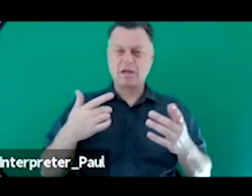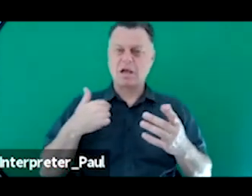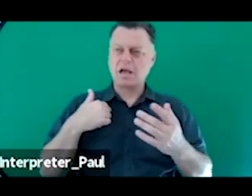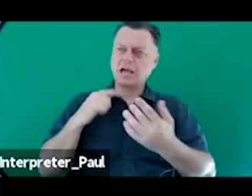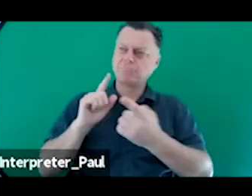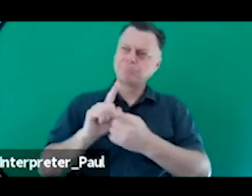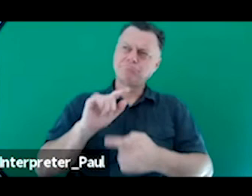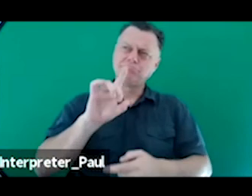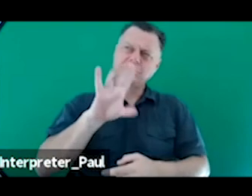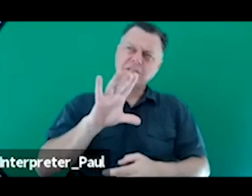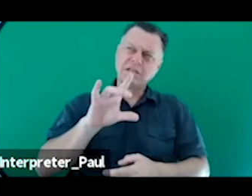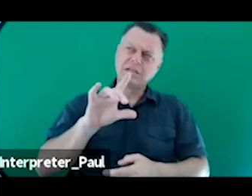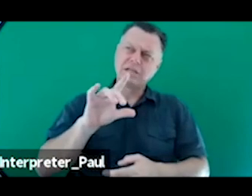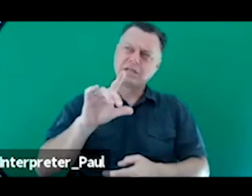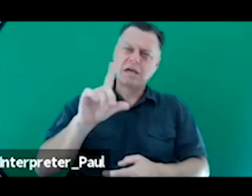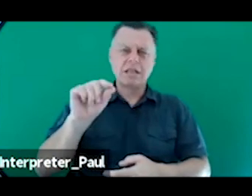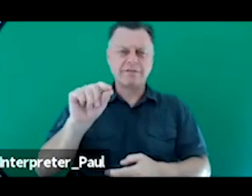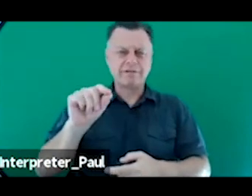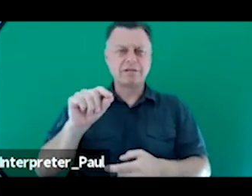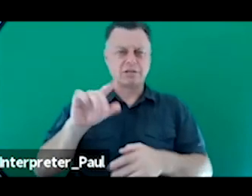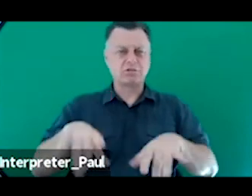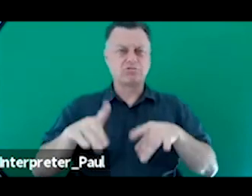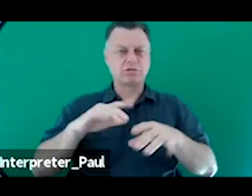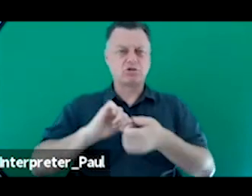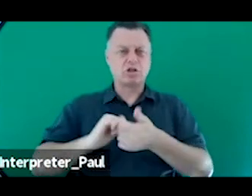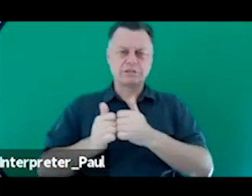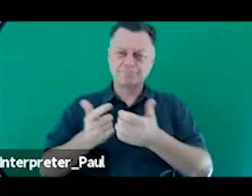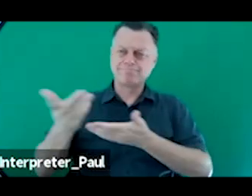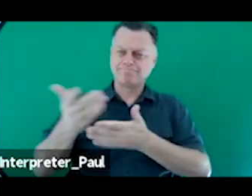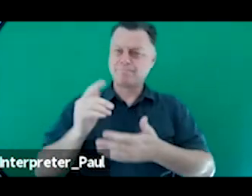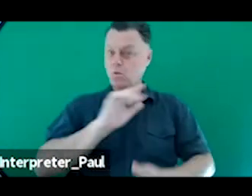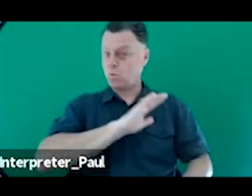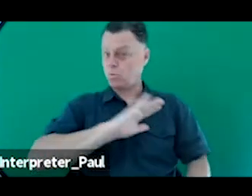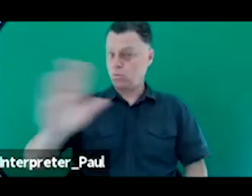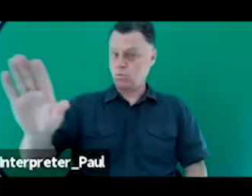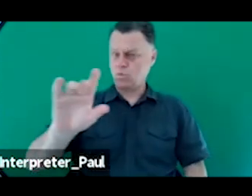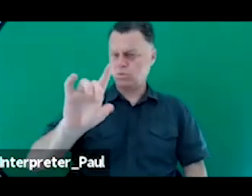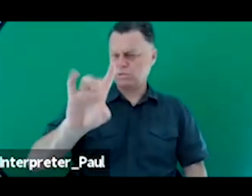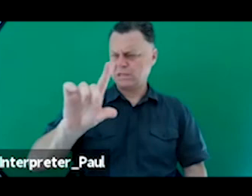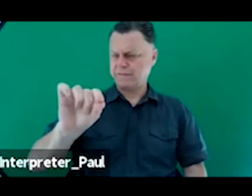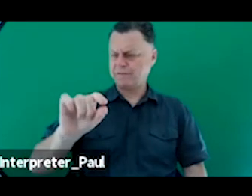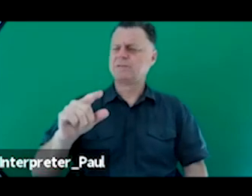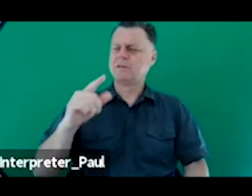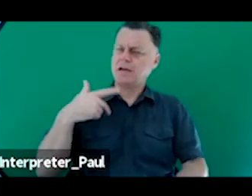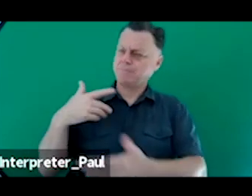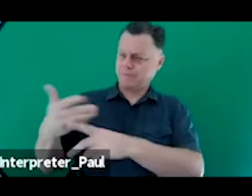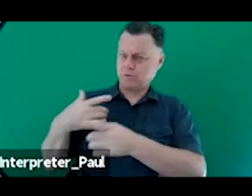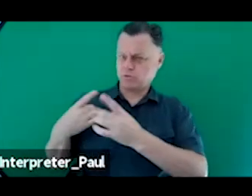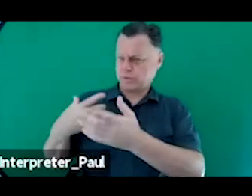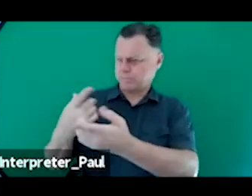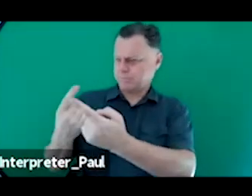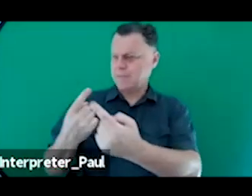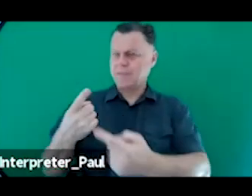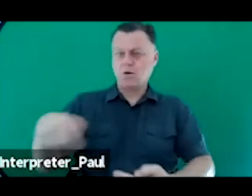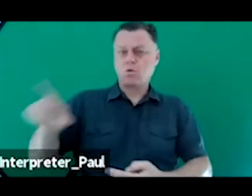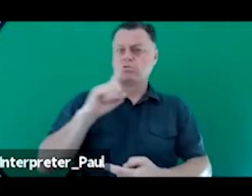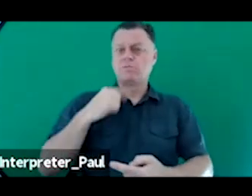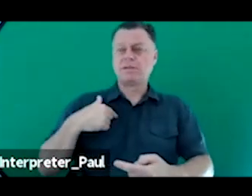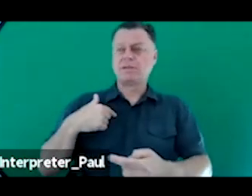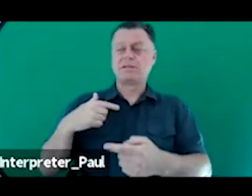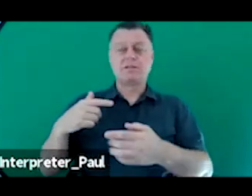10-11 of your colleagues. Every single person talked about coming into Disability Services,